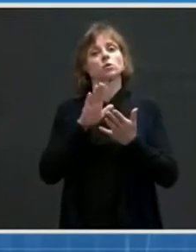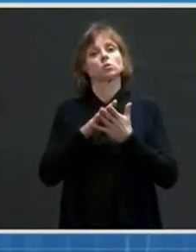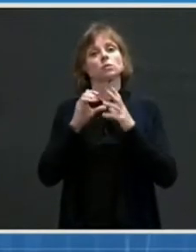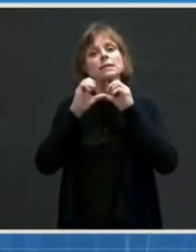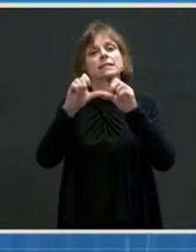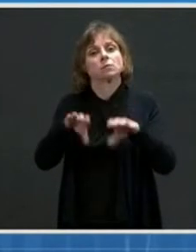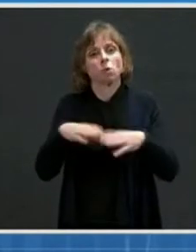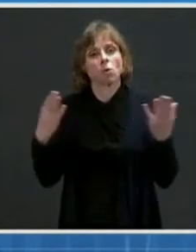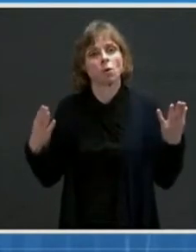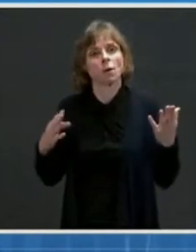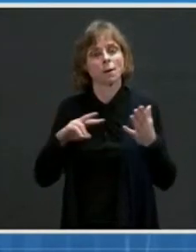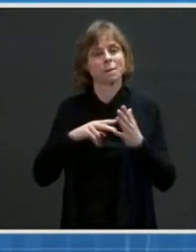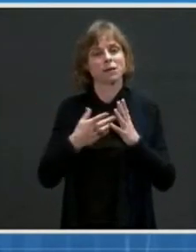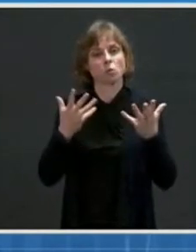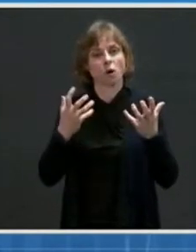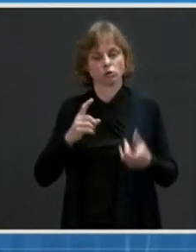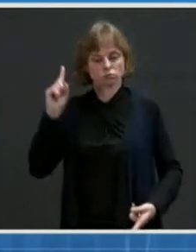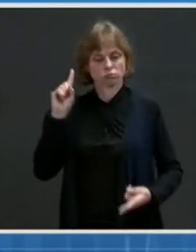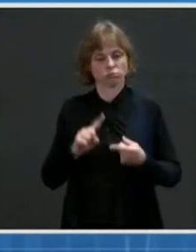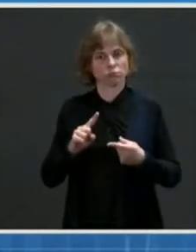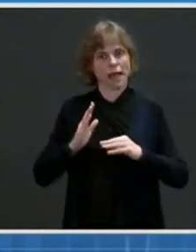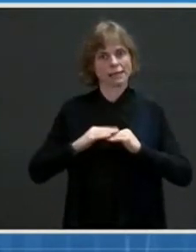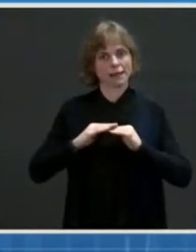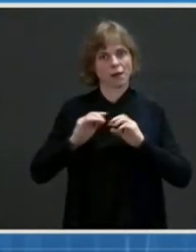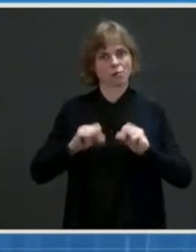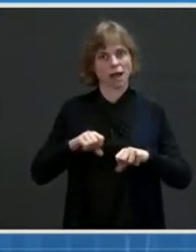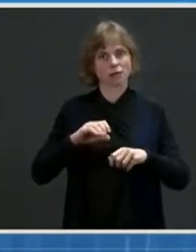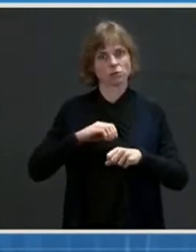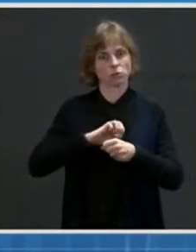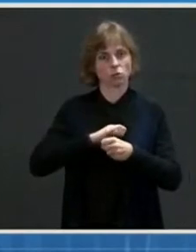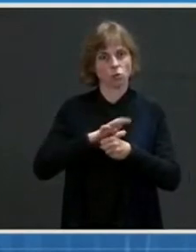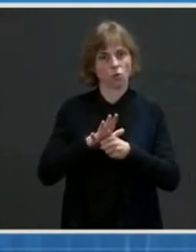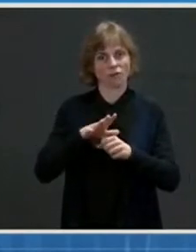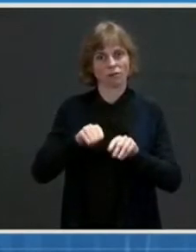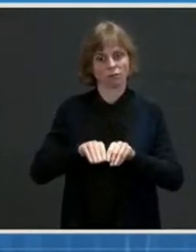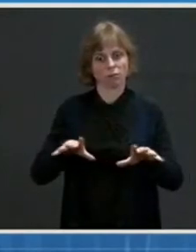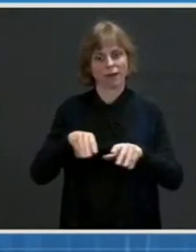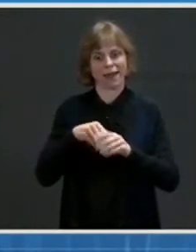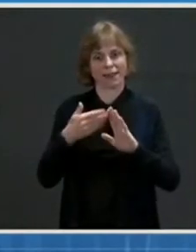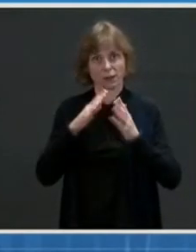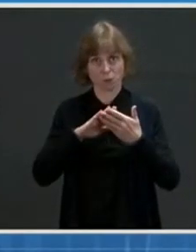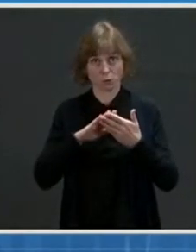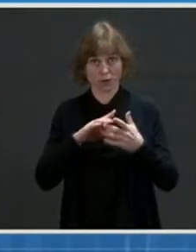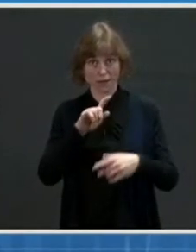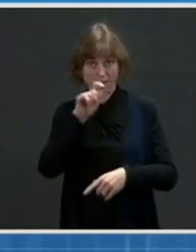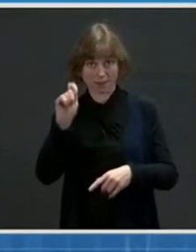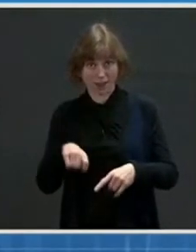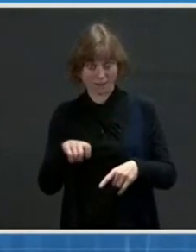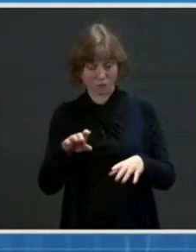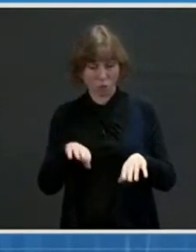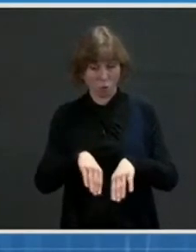SCHOOLS AND KEEP THEM OPEN IS TO HAVE AS LITTLE COVID-19 IN